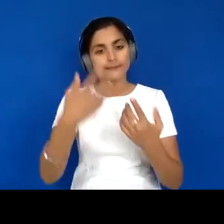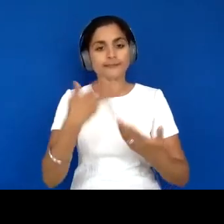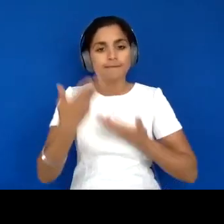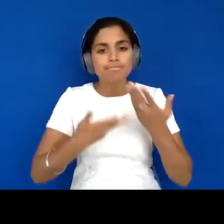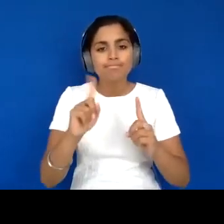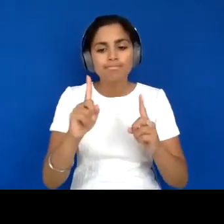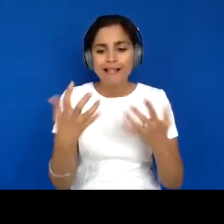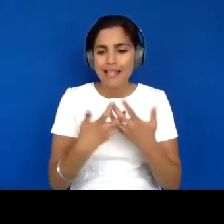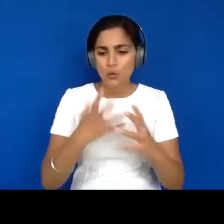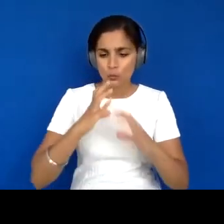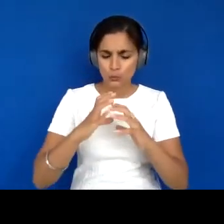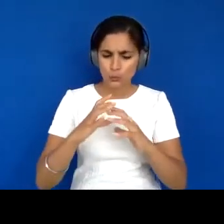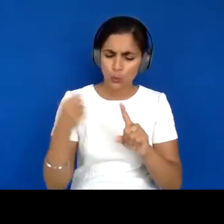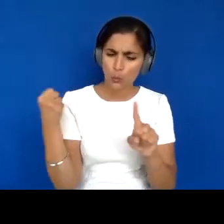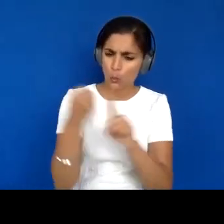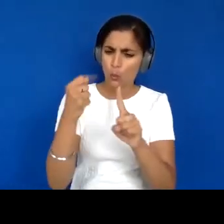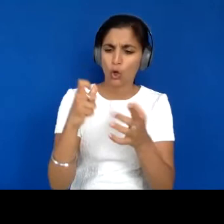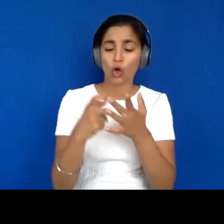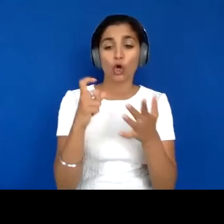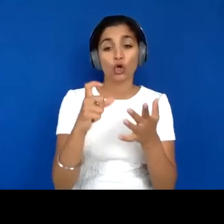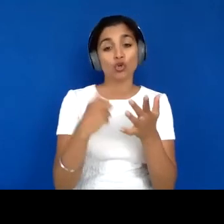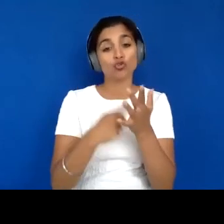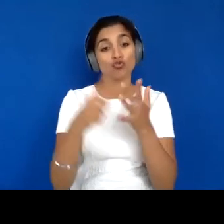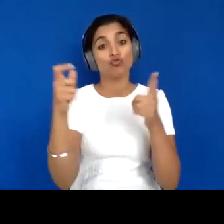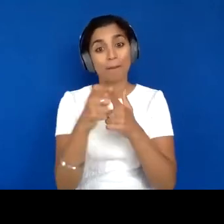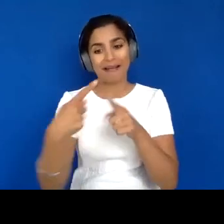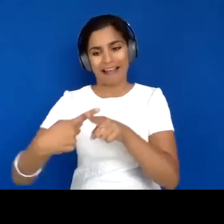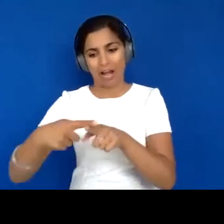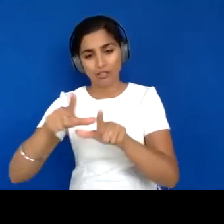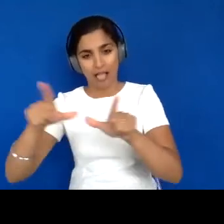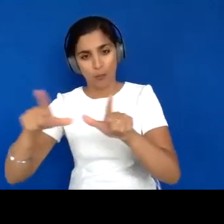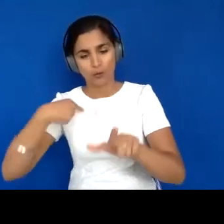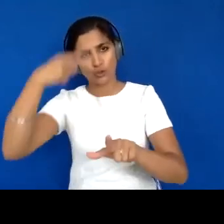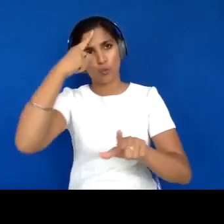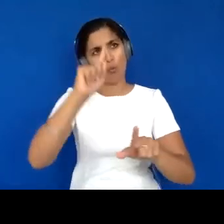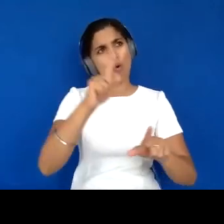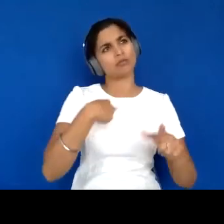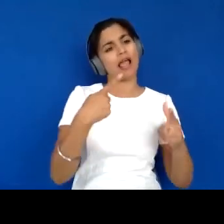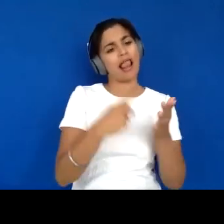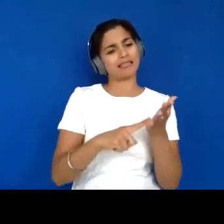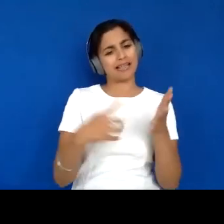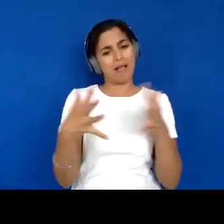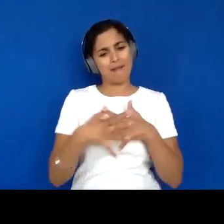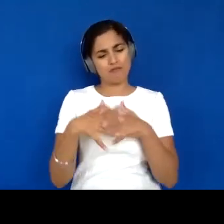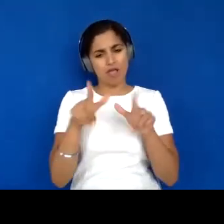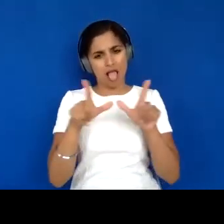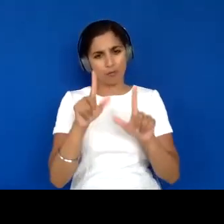English which terms we have in Latin America one is rooted in the same